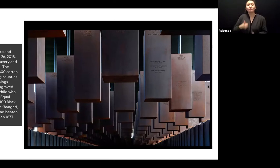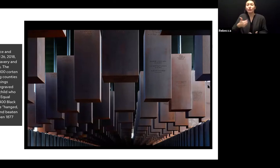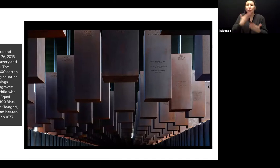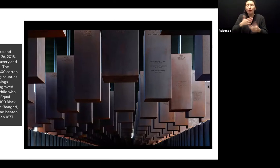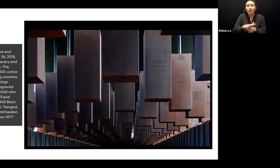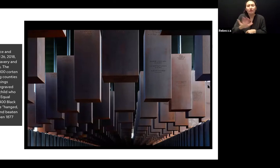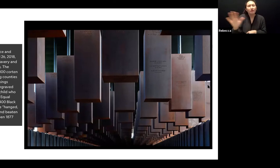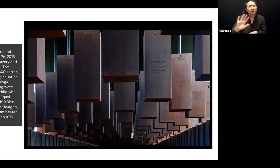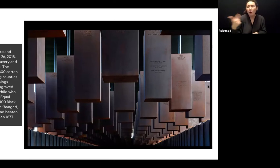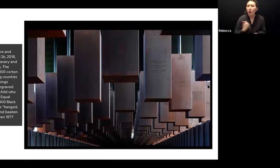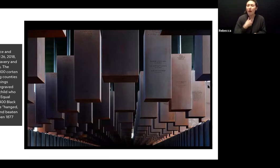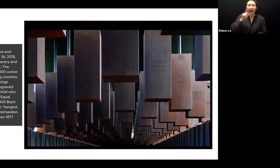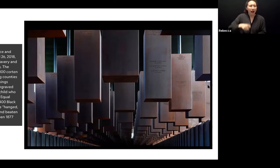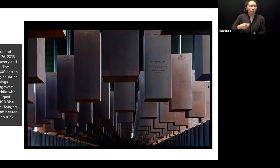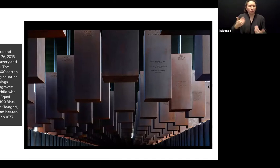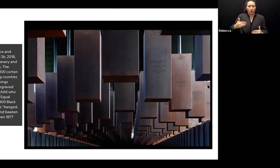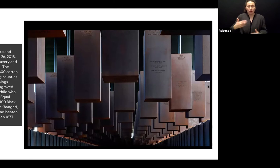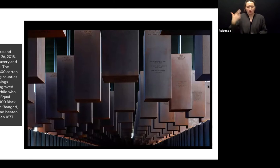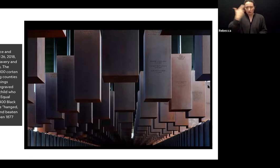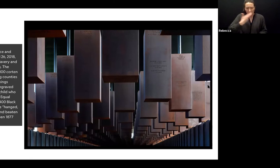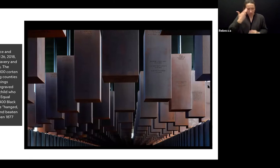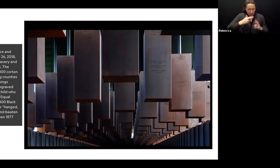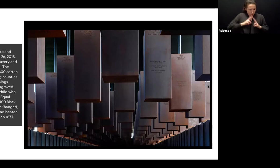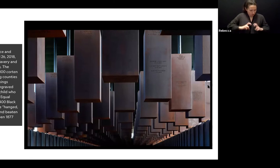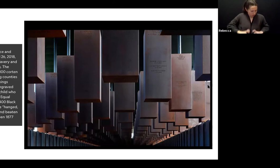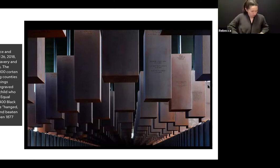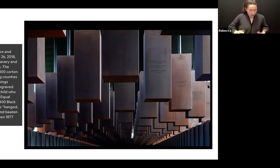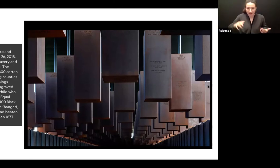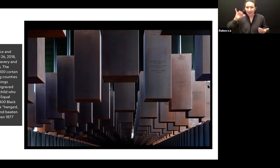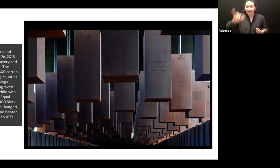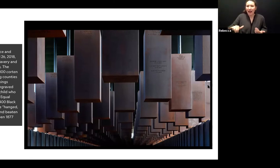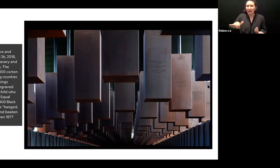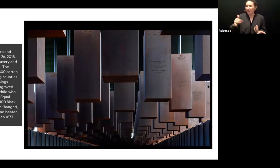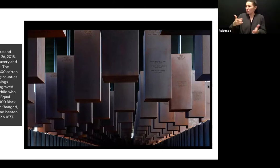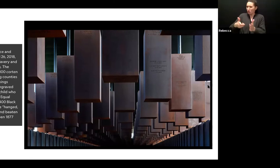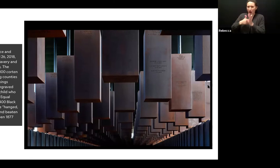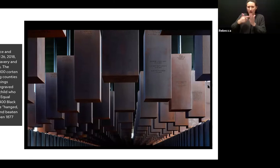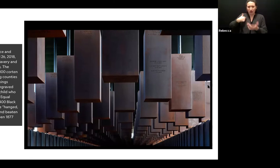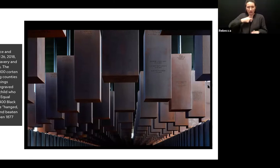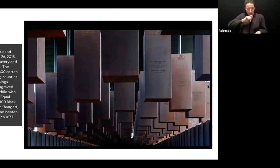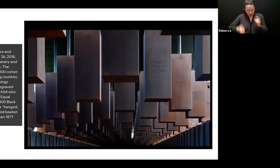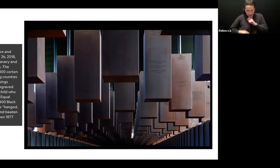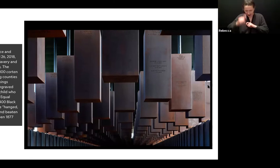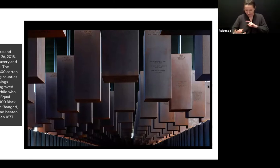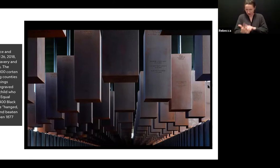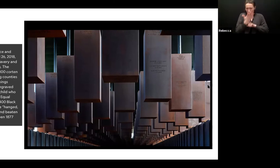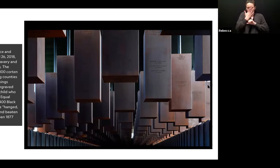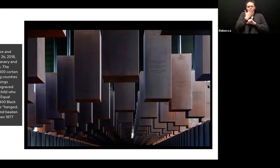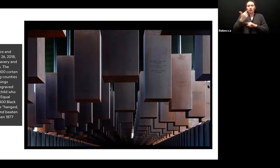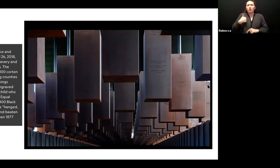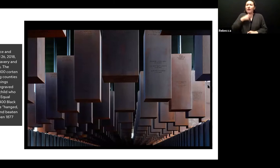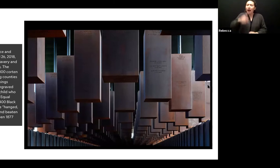died because a White woman lied about their brief interaction. Lynching imagery is powerful